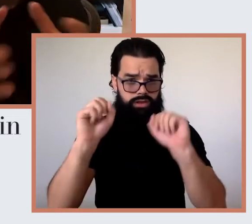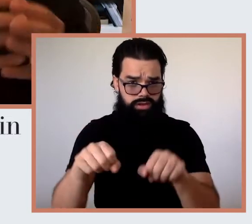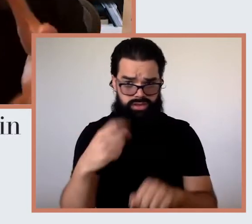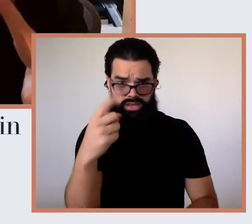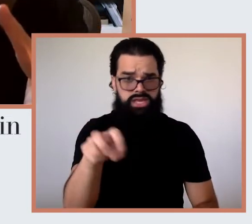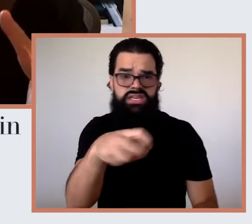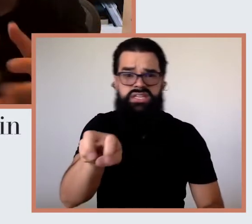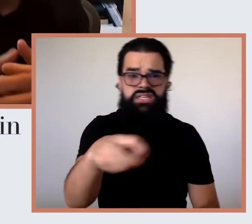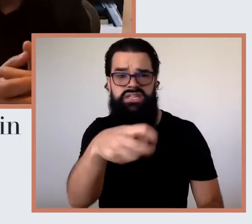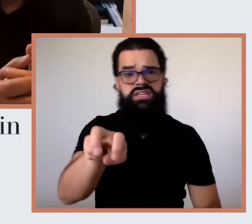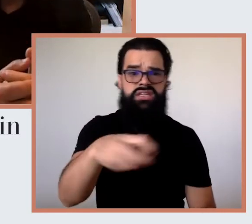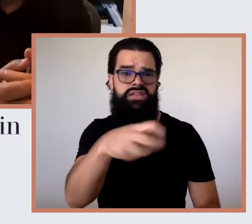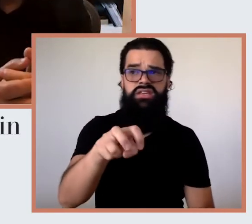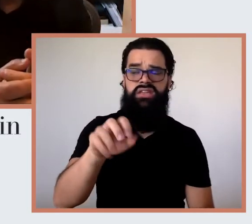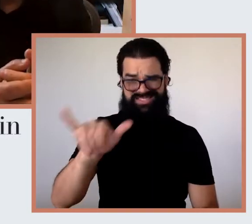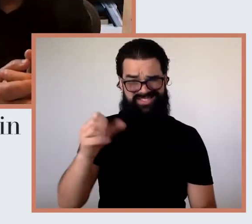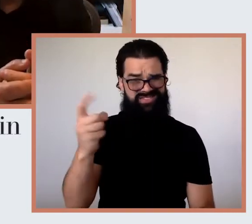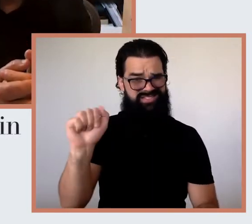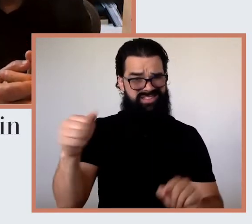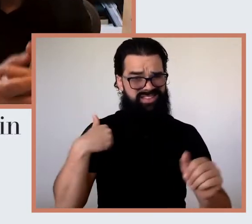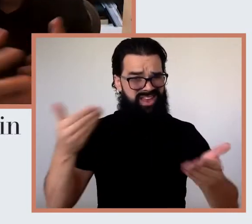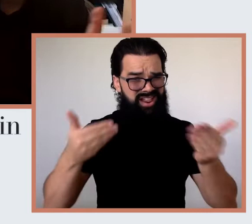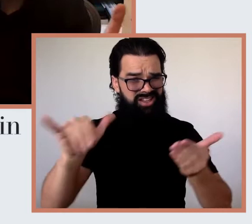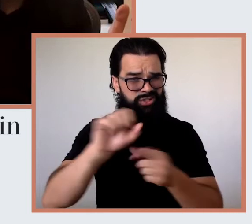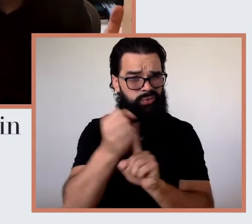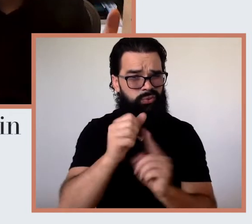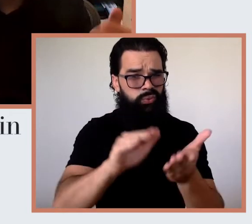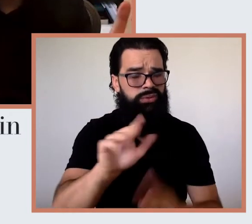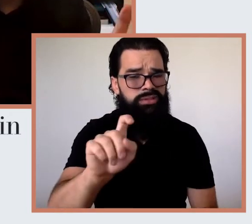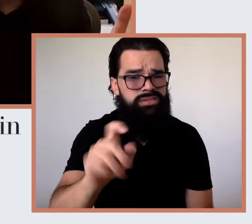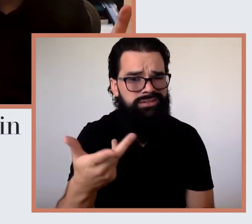but one can speak, what would the hiring situation be?